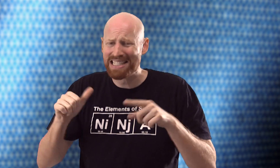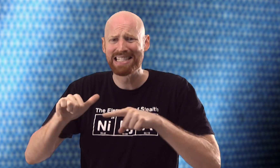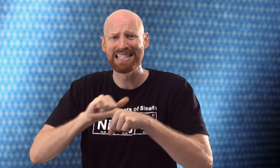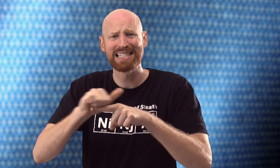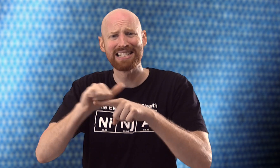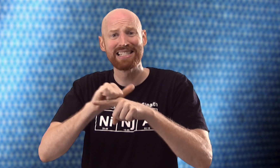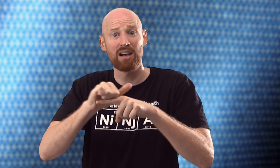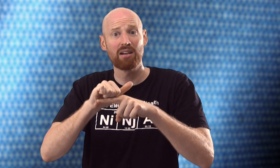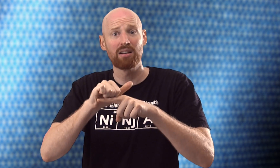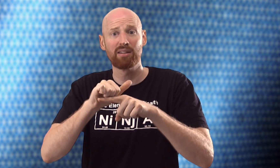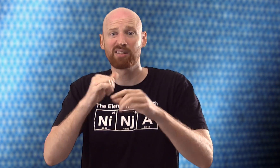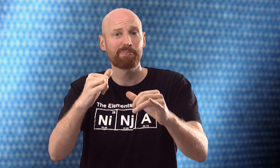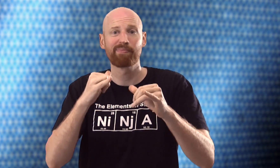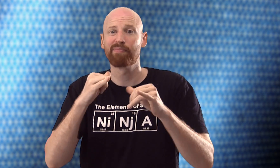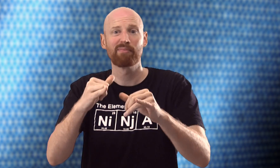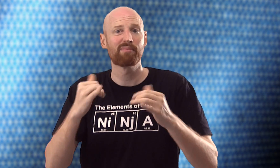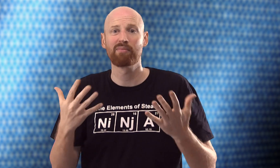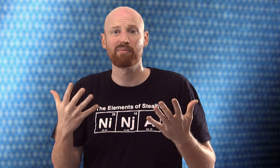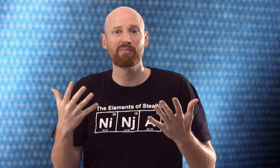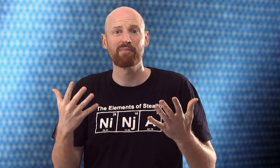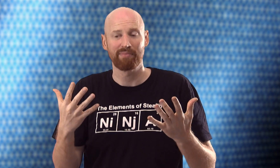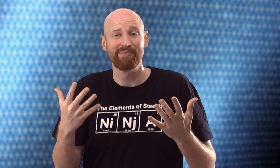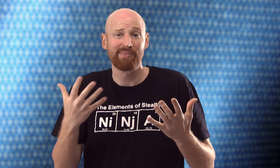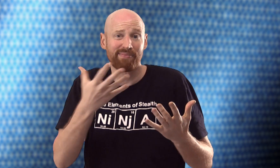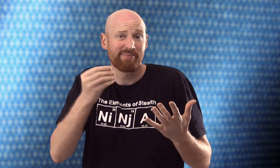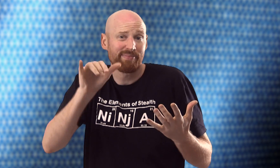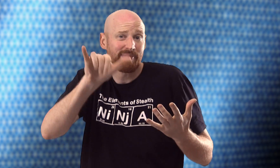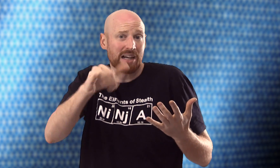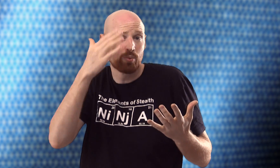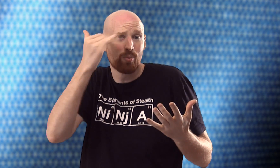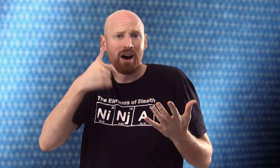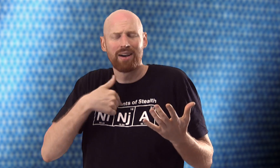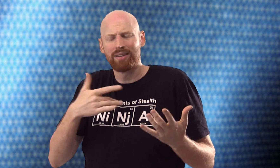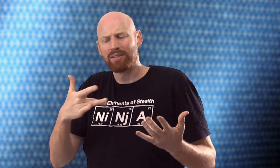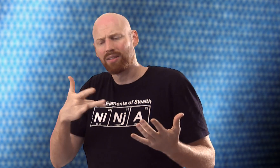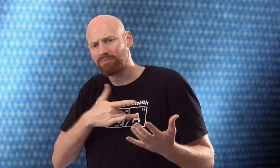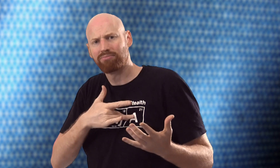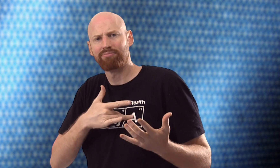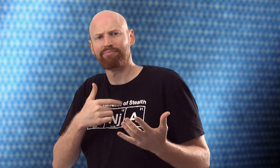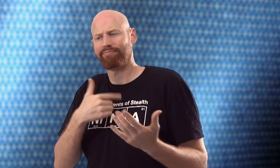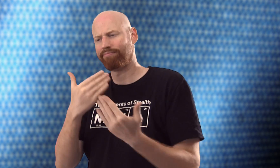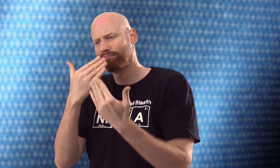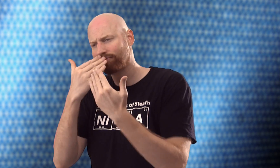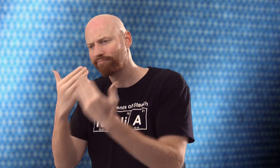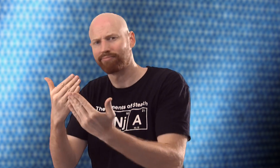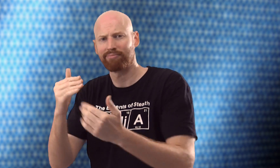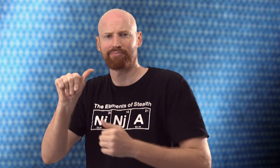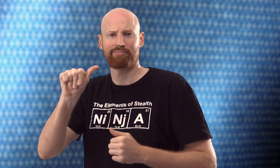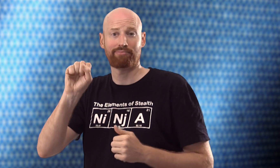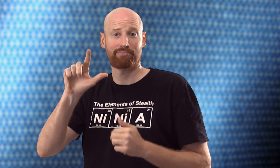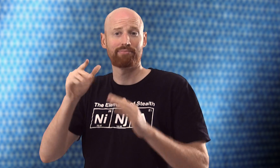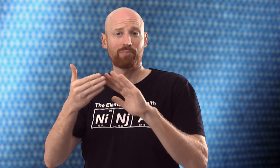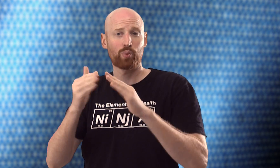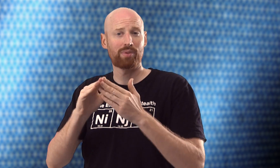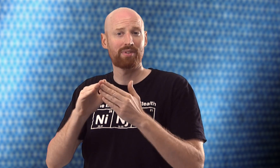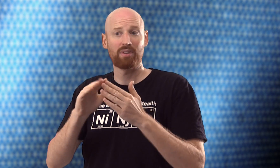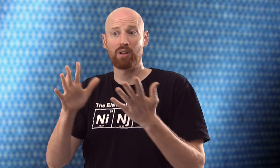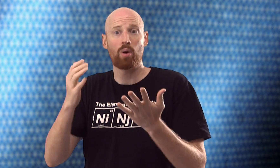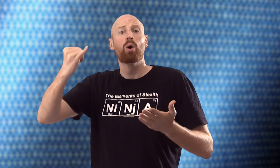can improve with practice. I was in the same boat. That's why I owe such a debt of gratitude to the ASL